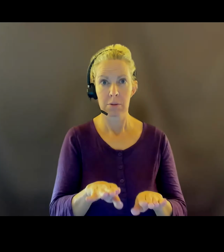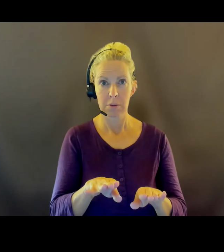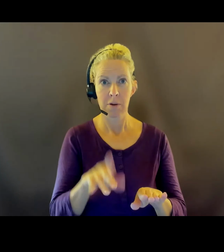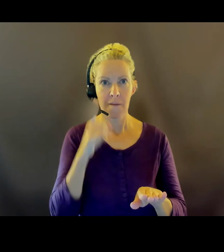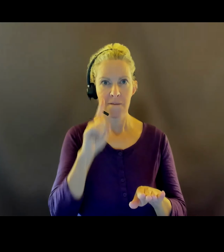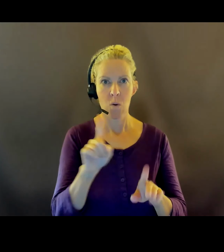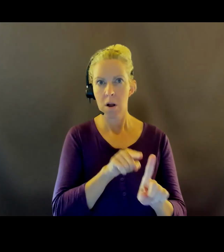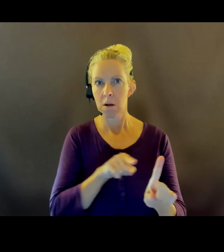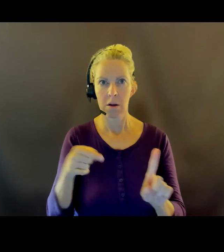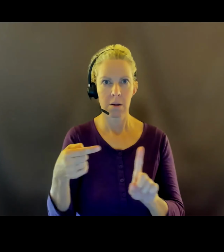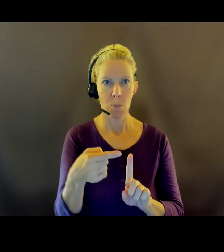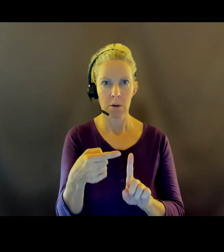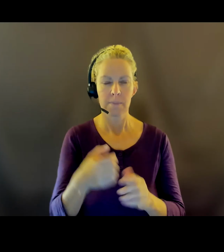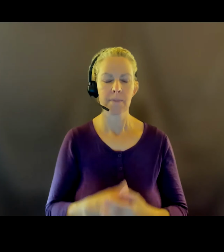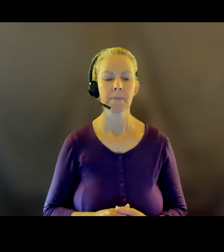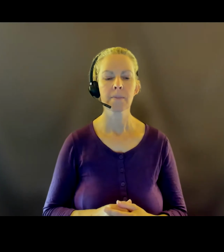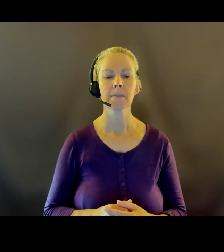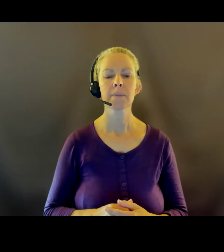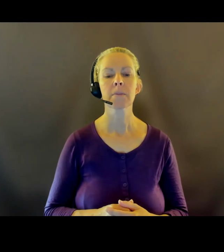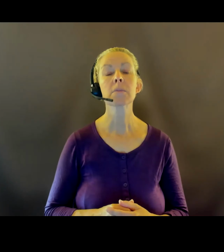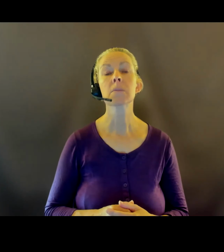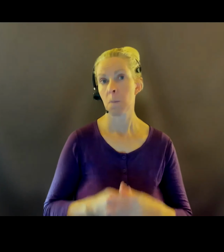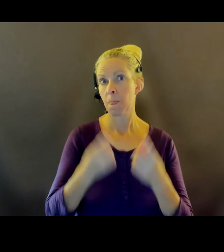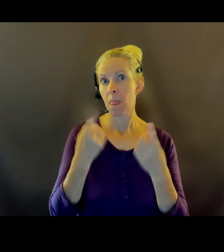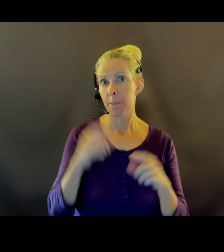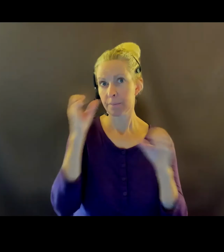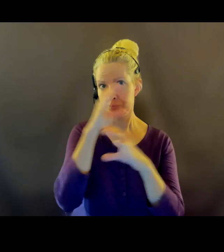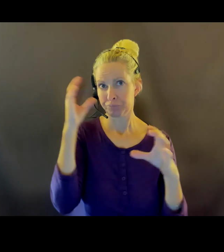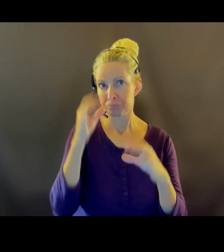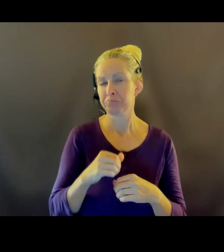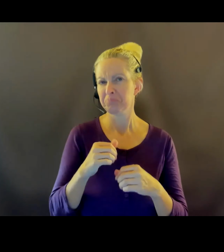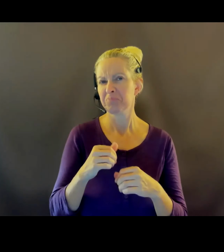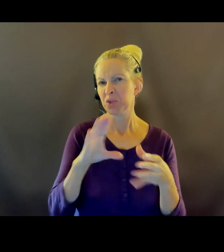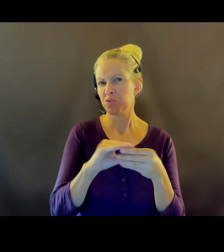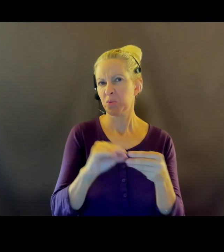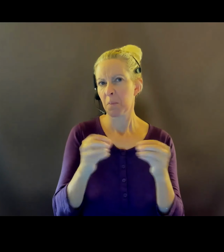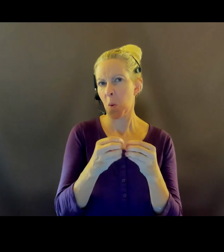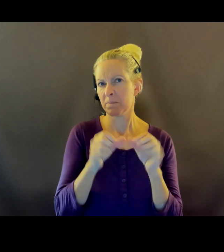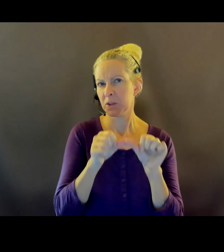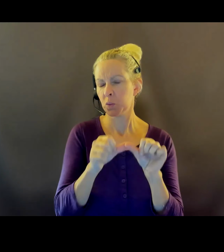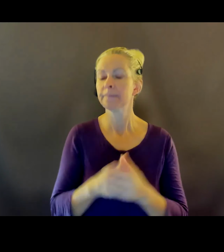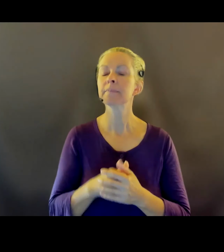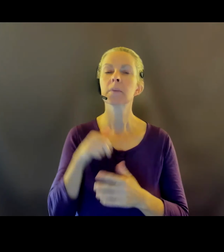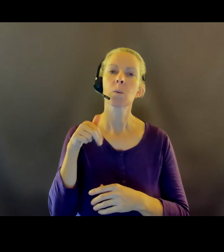When I got sent to the principal's office, I somehow ended up in the nurse's office.